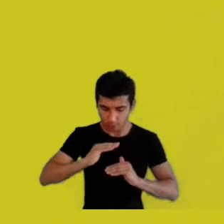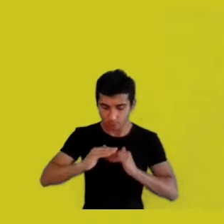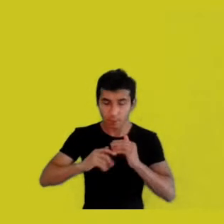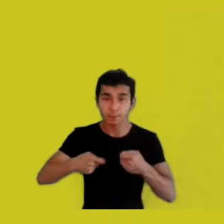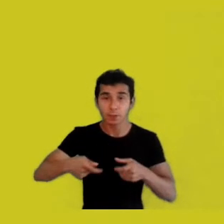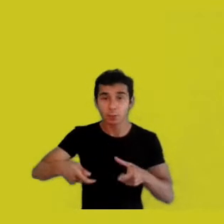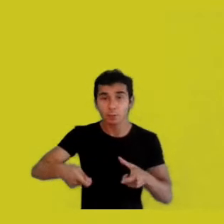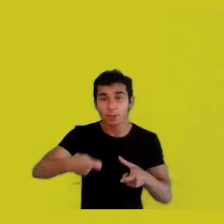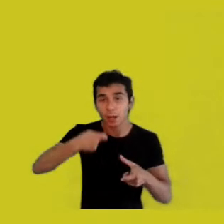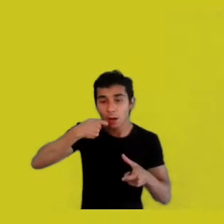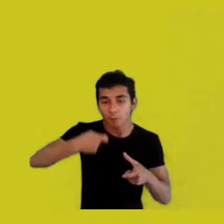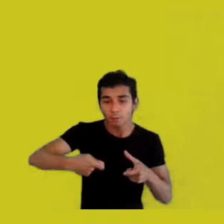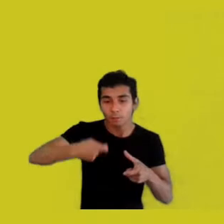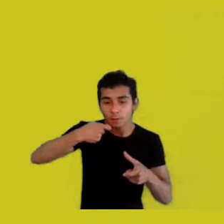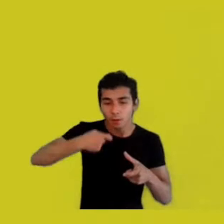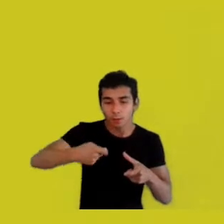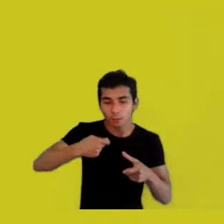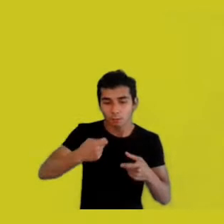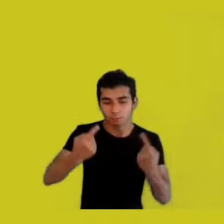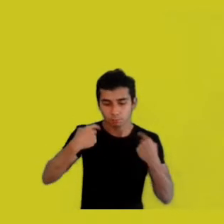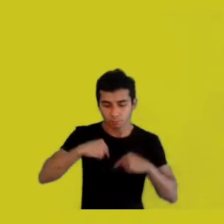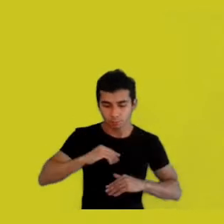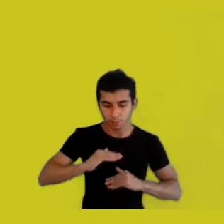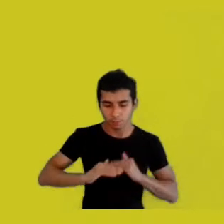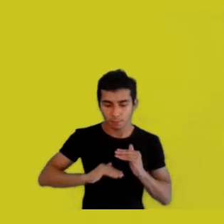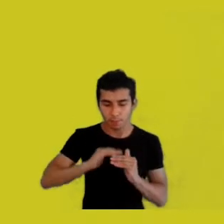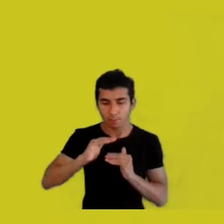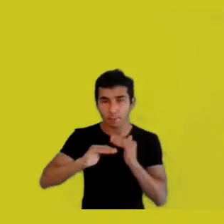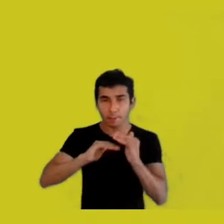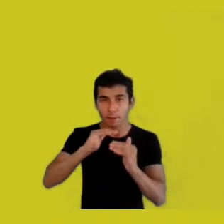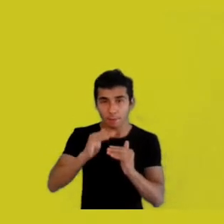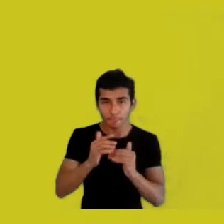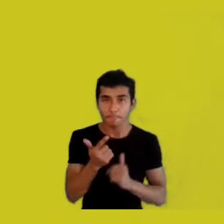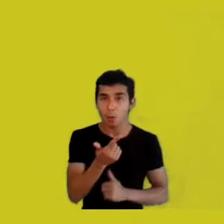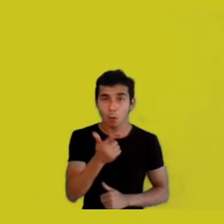There is no way to think the possibility of a fetish as translation